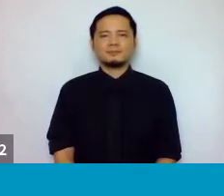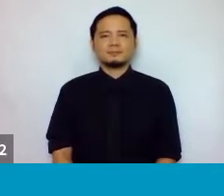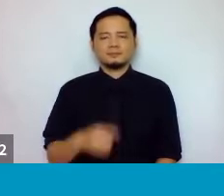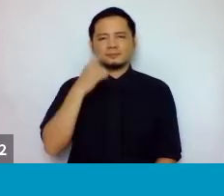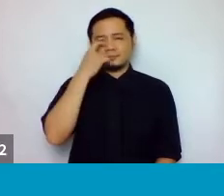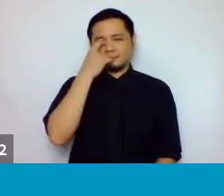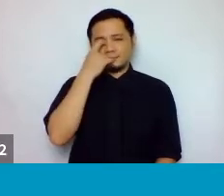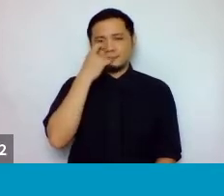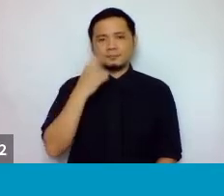Sir Paul?